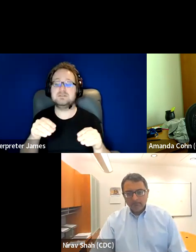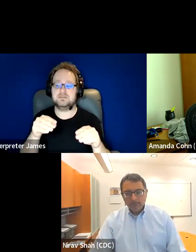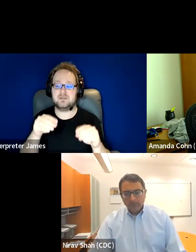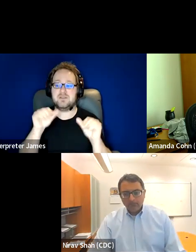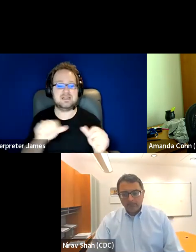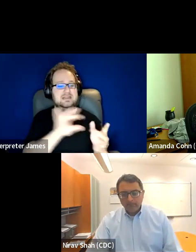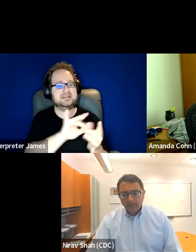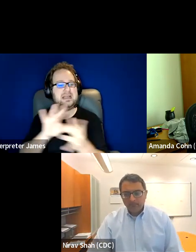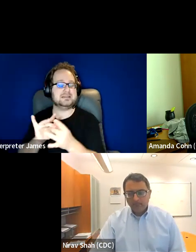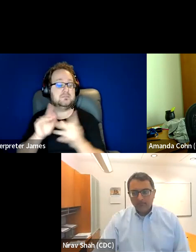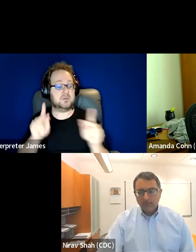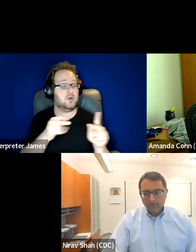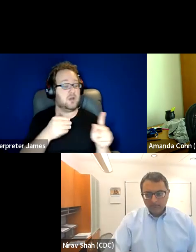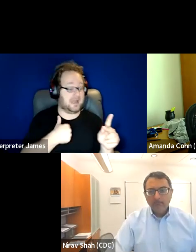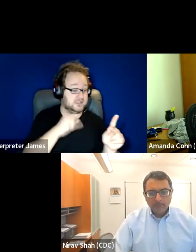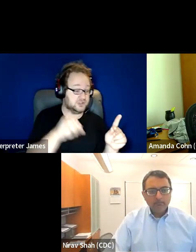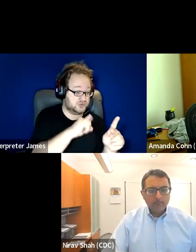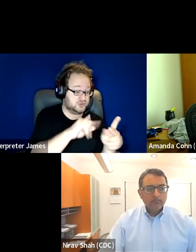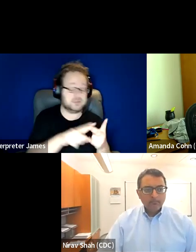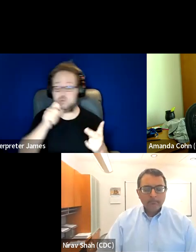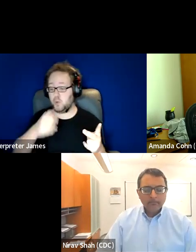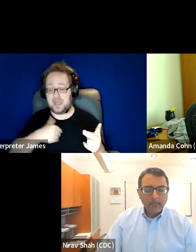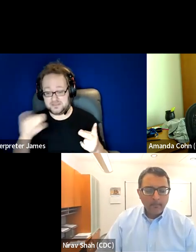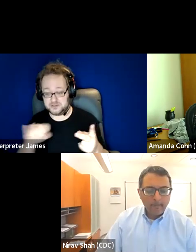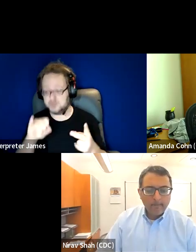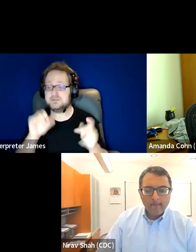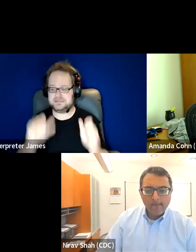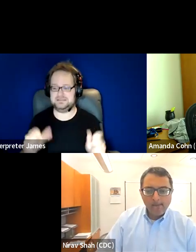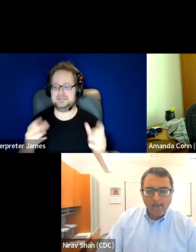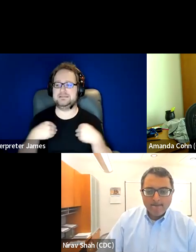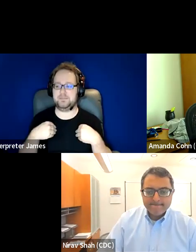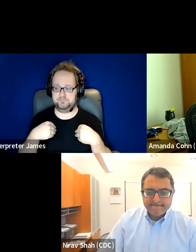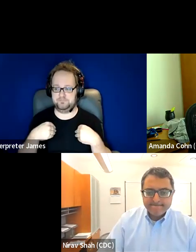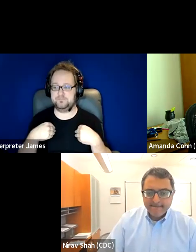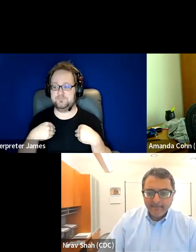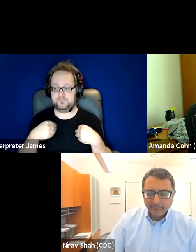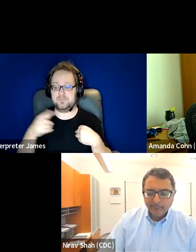insurance as well as people who don't as they put together